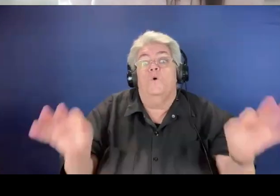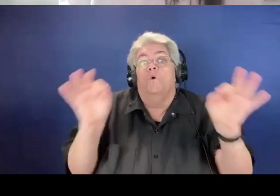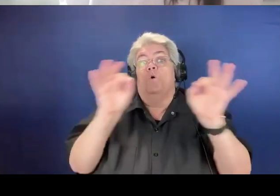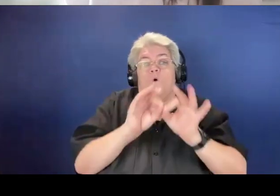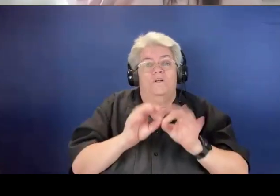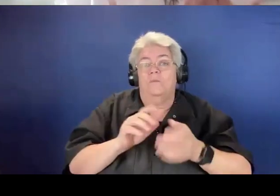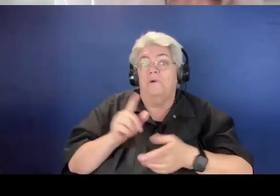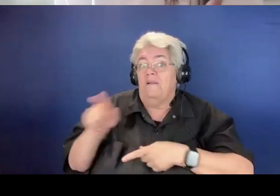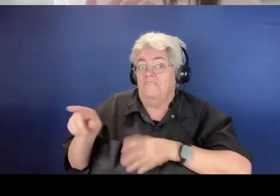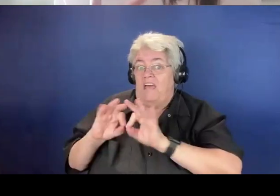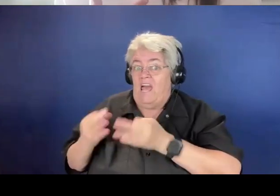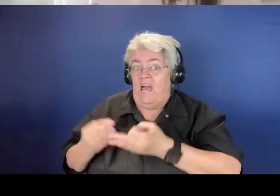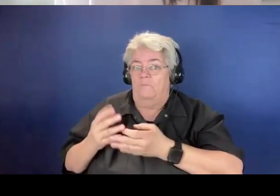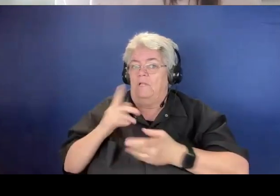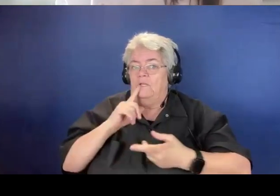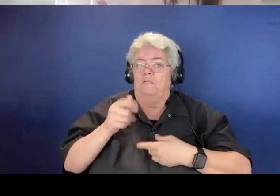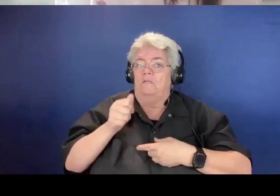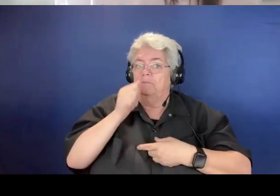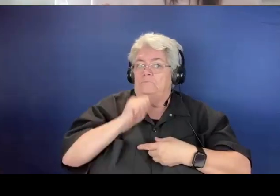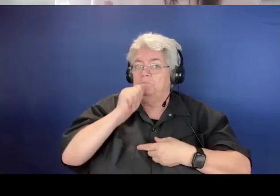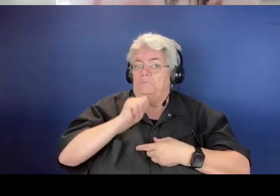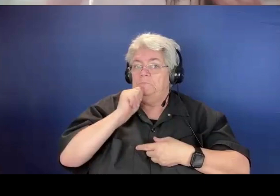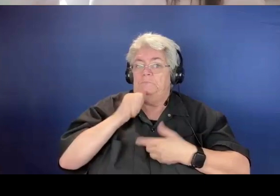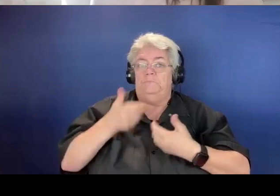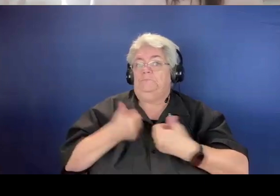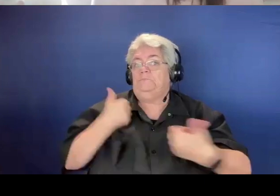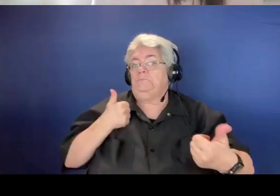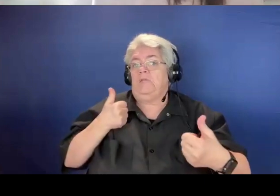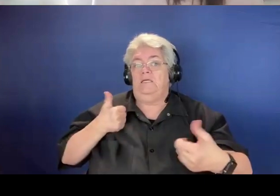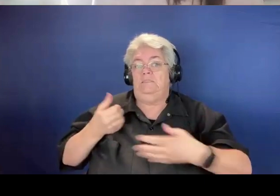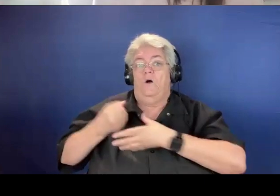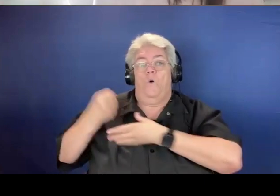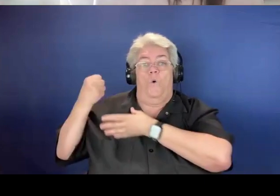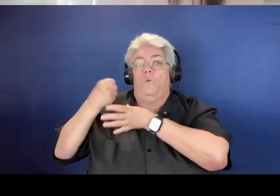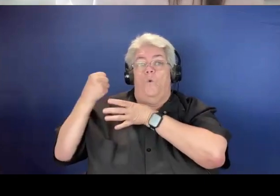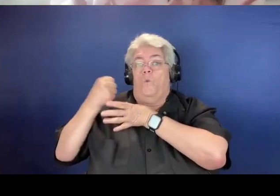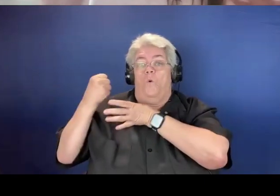, and so kind of taking a step back and realizing that with this population,